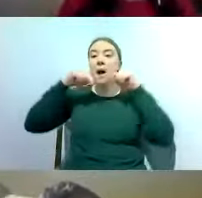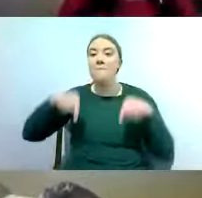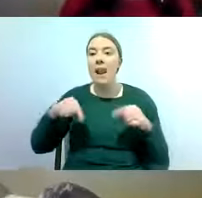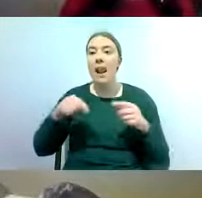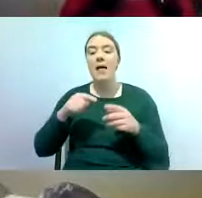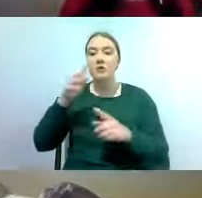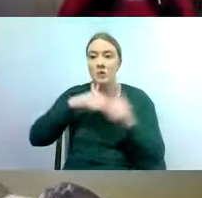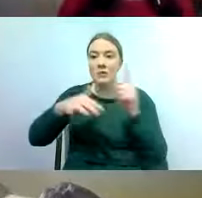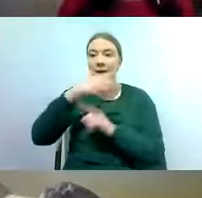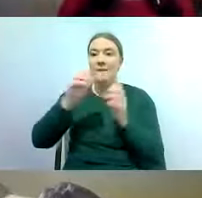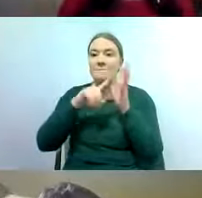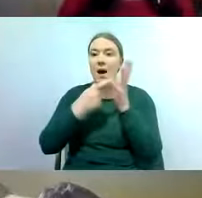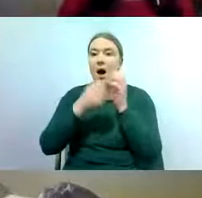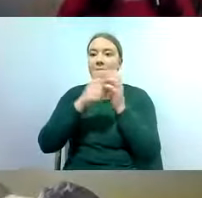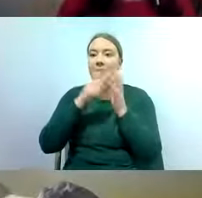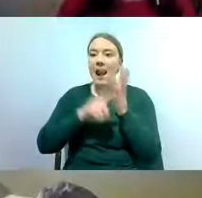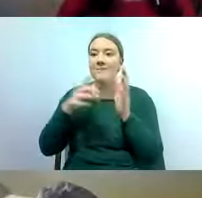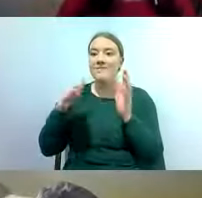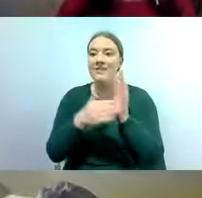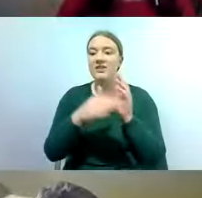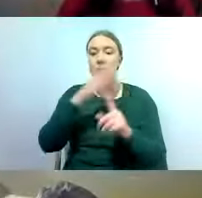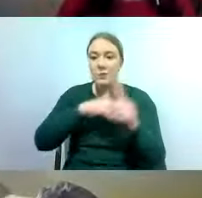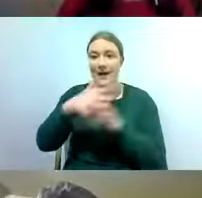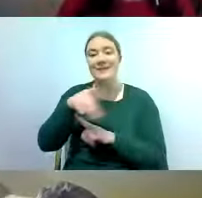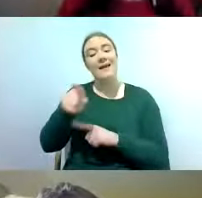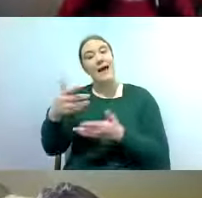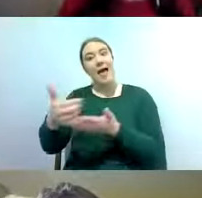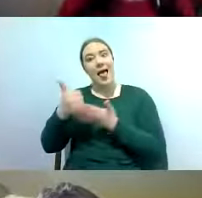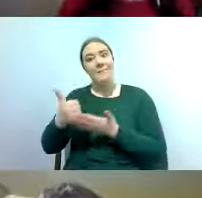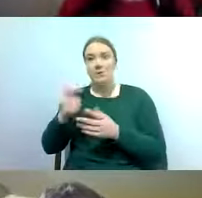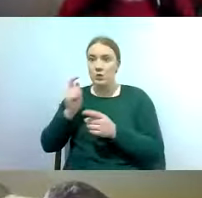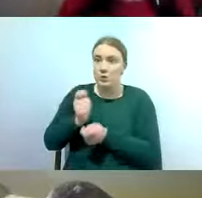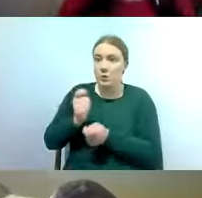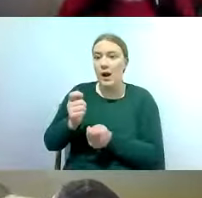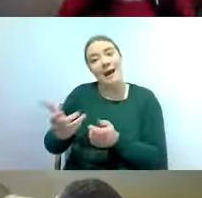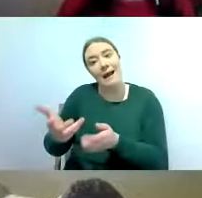catch some of our fish and also just provide loads of valuable knowledge on the species